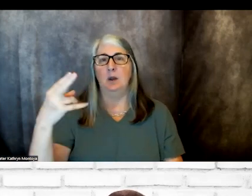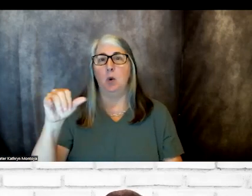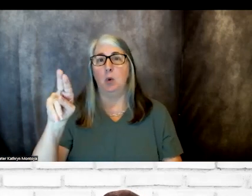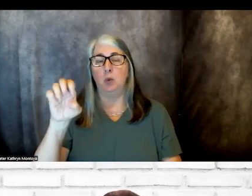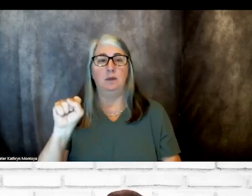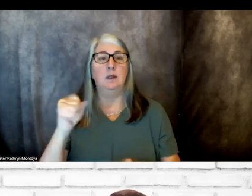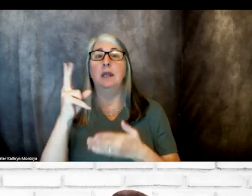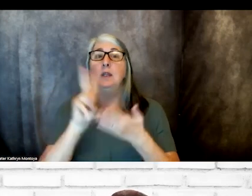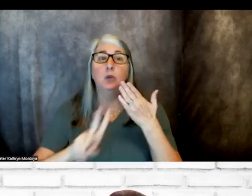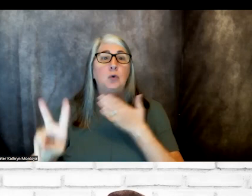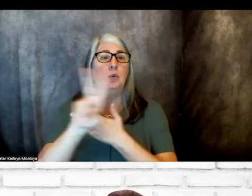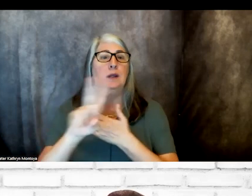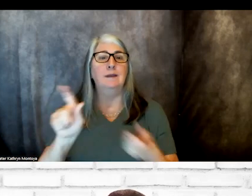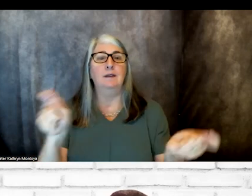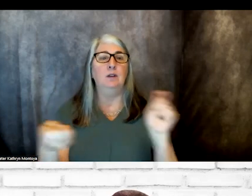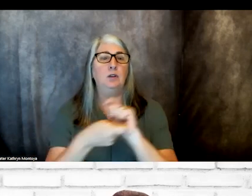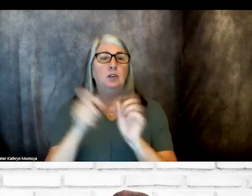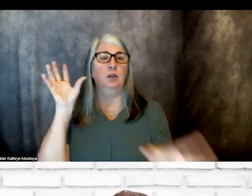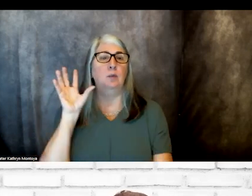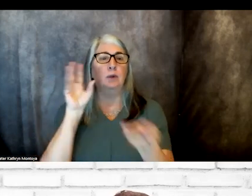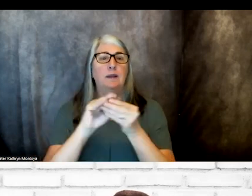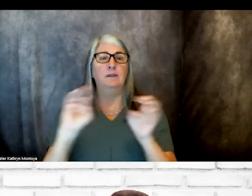OF A CRISIS SYSTEM WITH MARGIE BALFOUR.